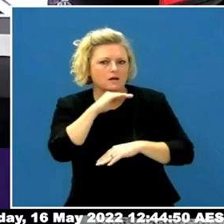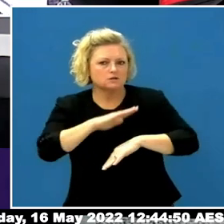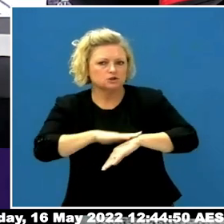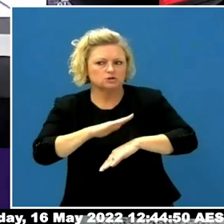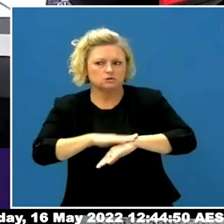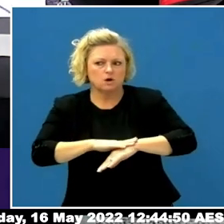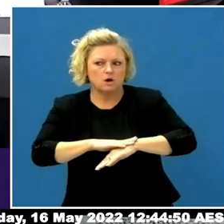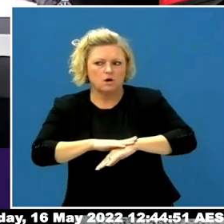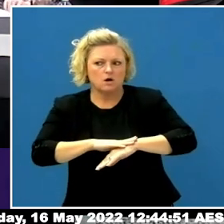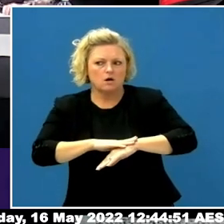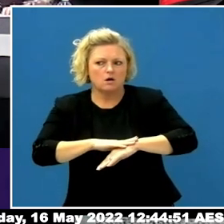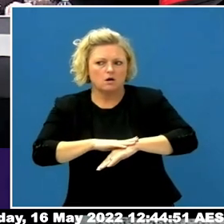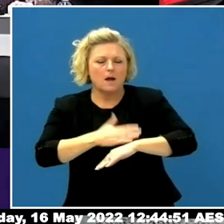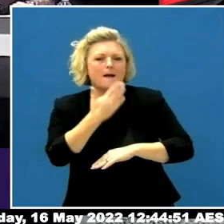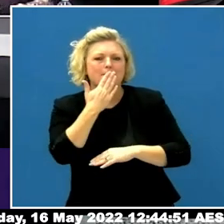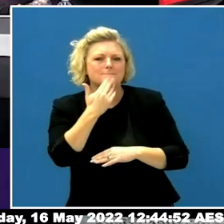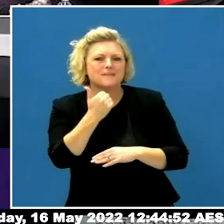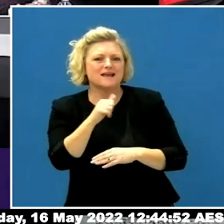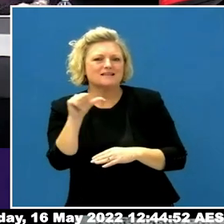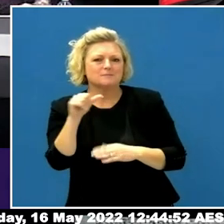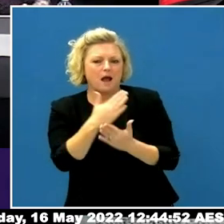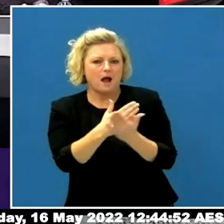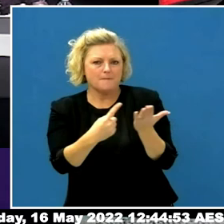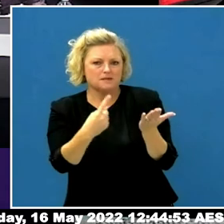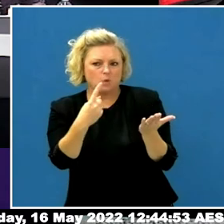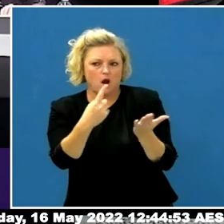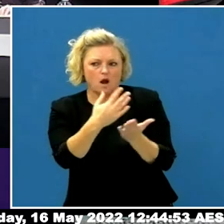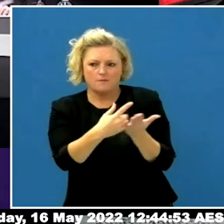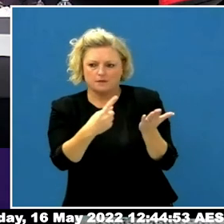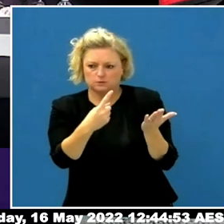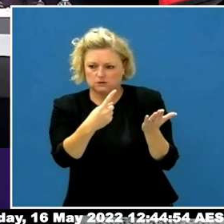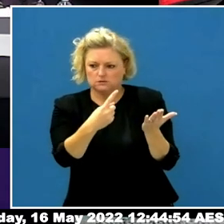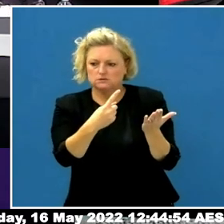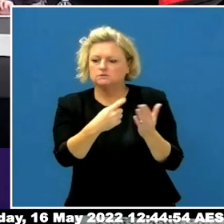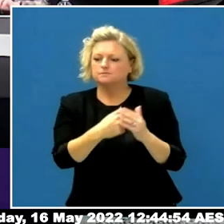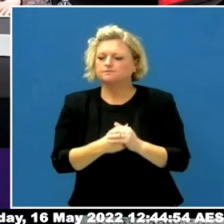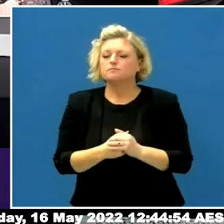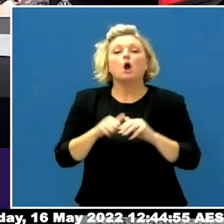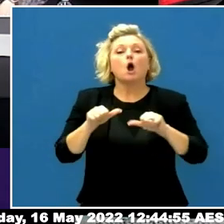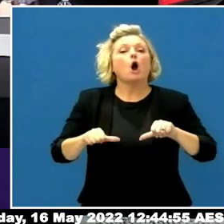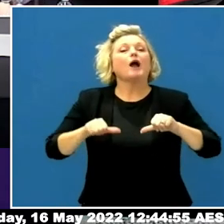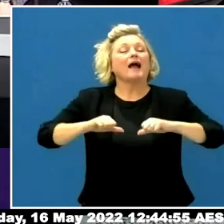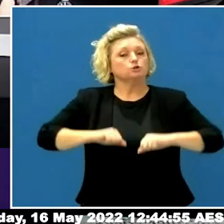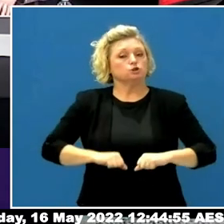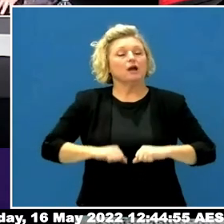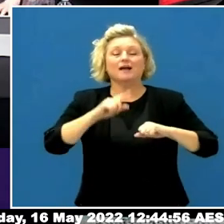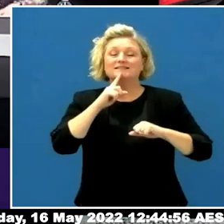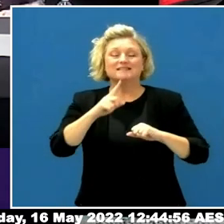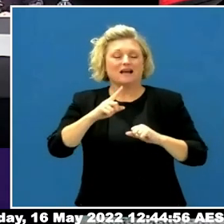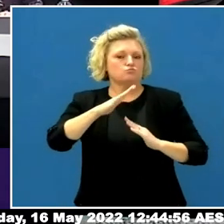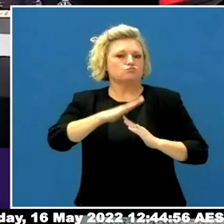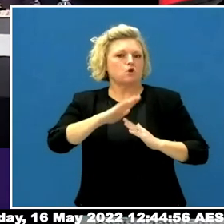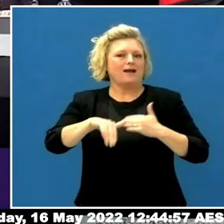1.30 if it indulges the Chair and Commissioners. We'll adjourn to 1.30 and now we'll practice our adjournment procedures.